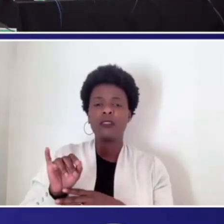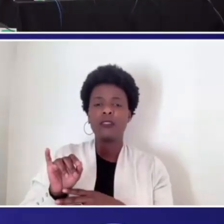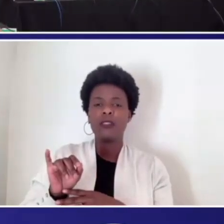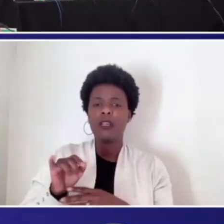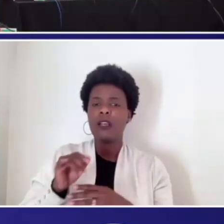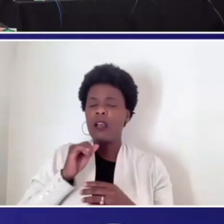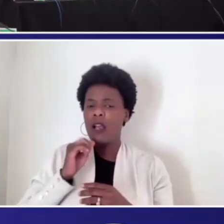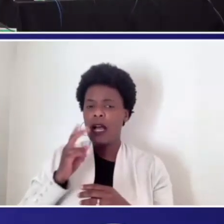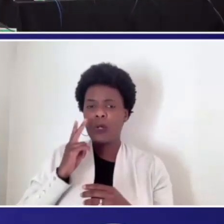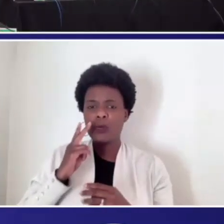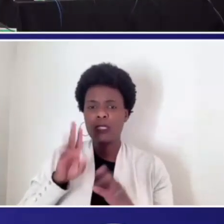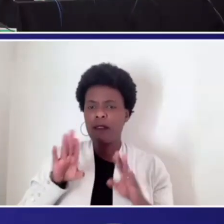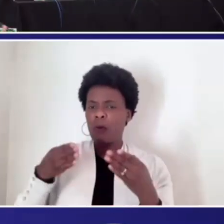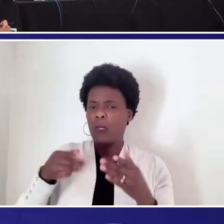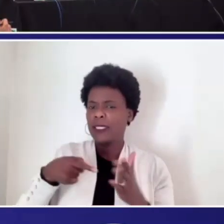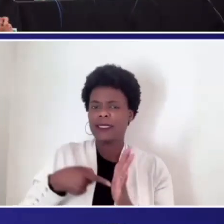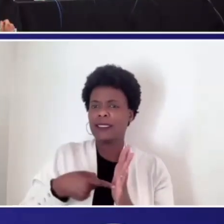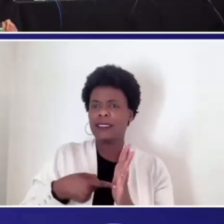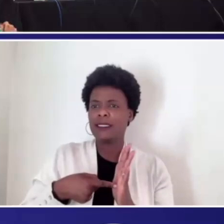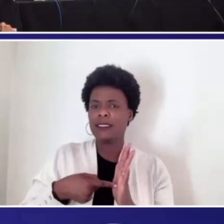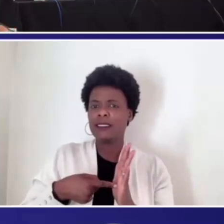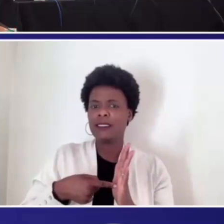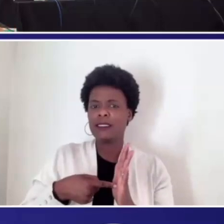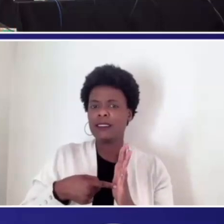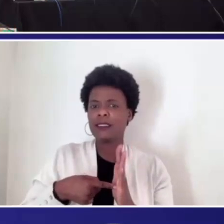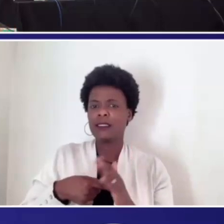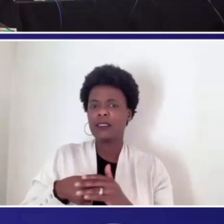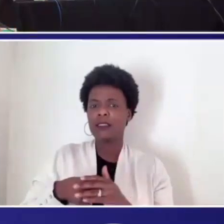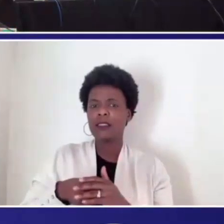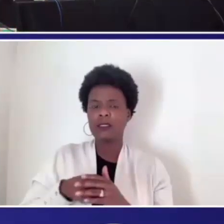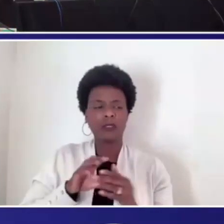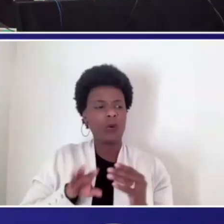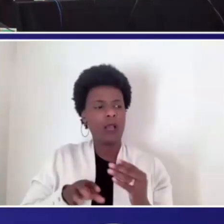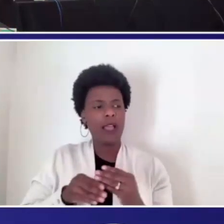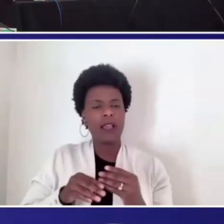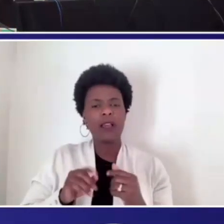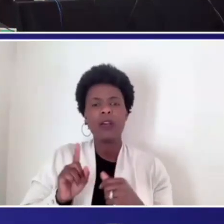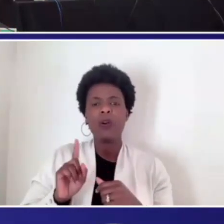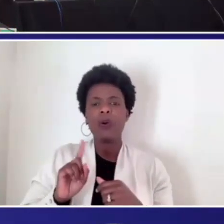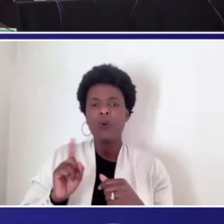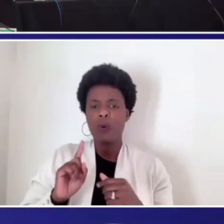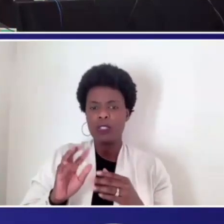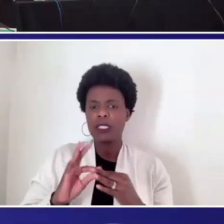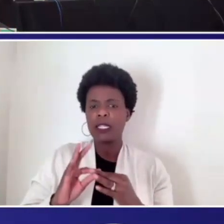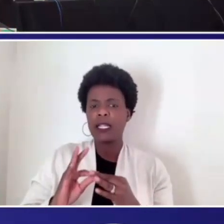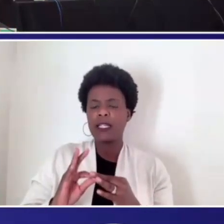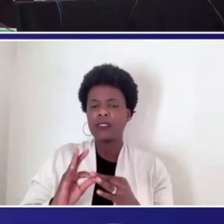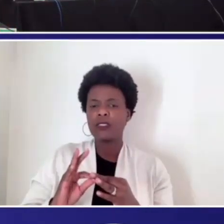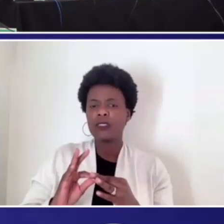I don't see the focus here. So I guess I would, I would add that element. Where's the -- where's also the connection to the profession?